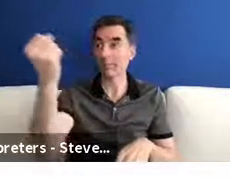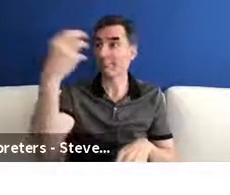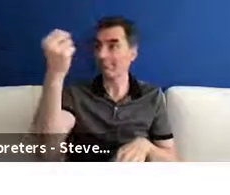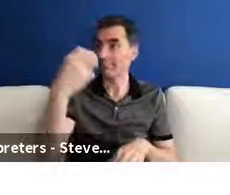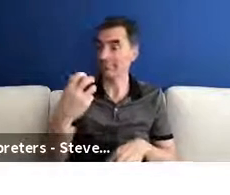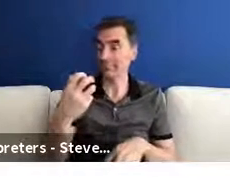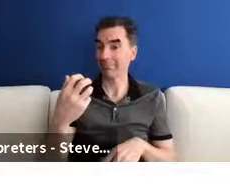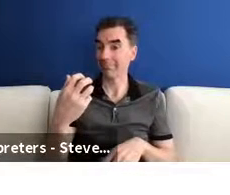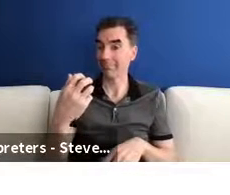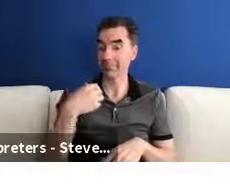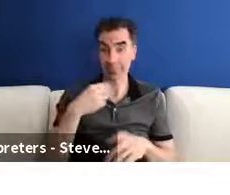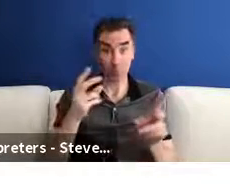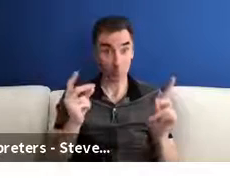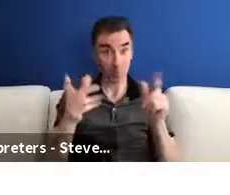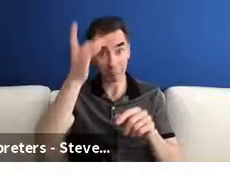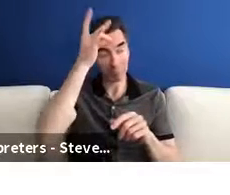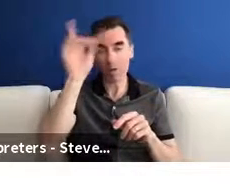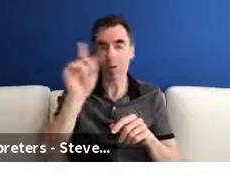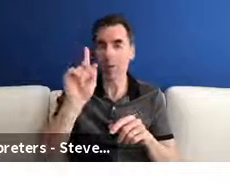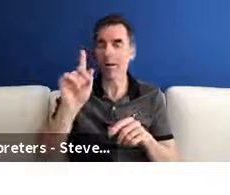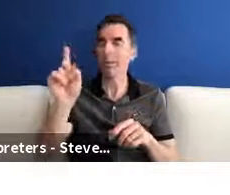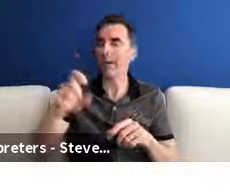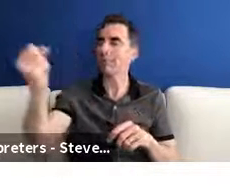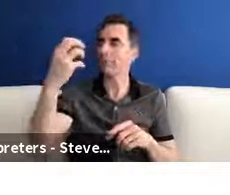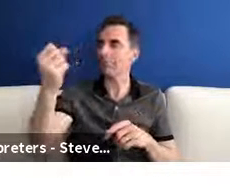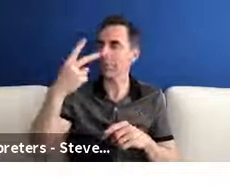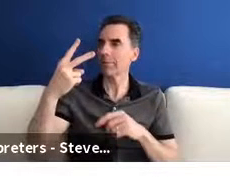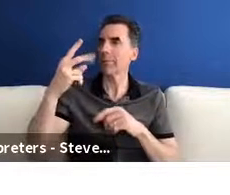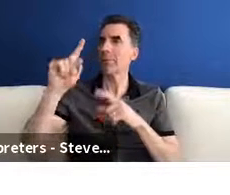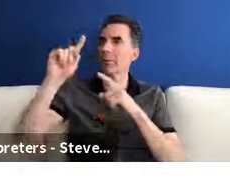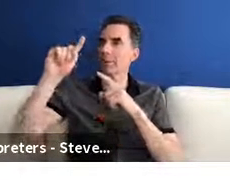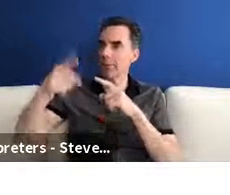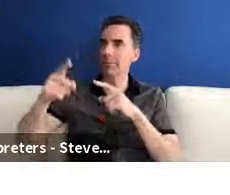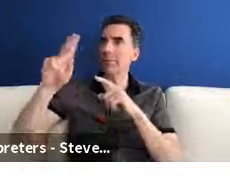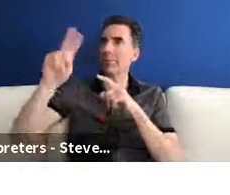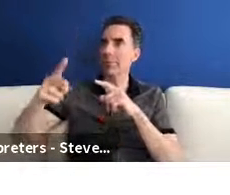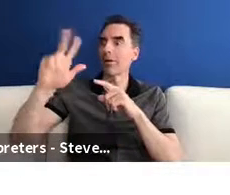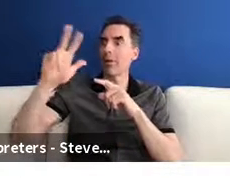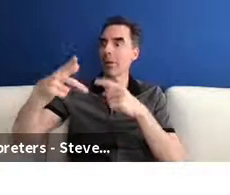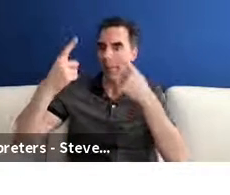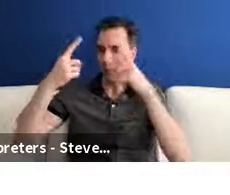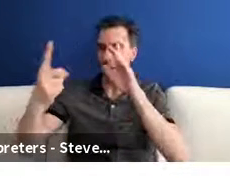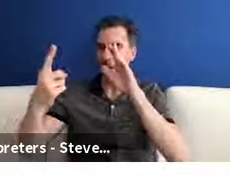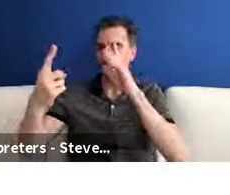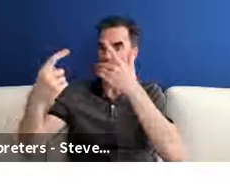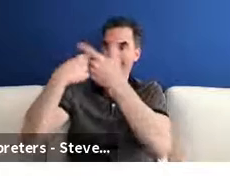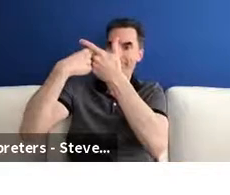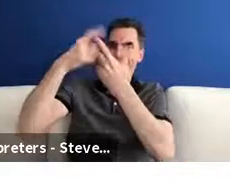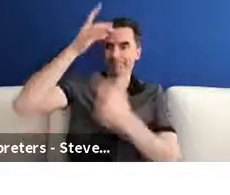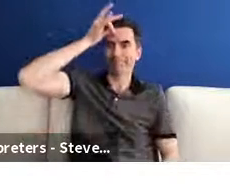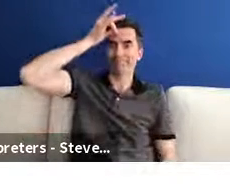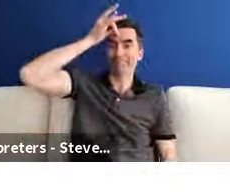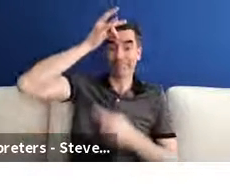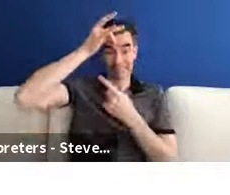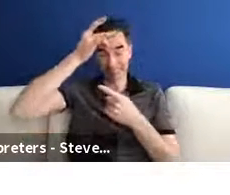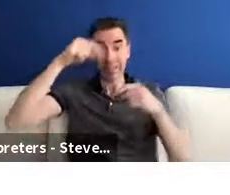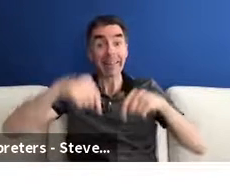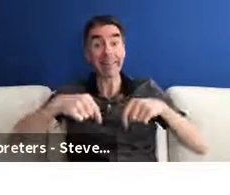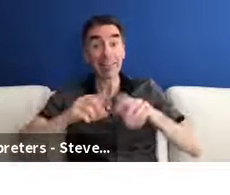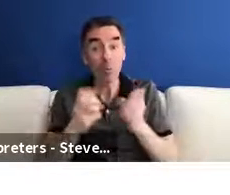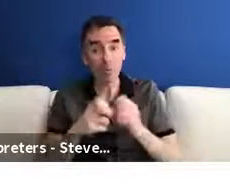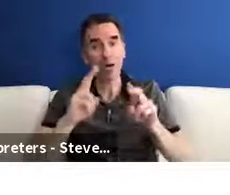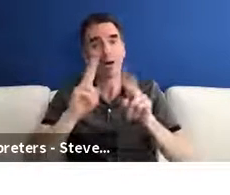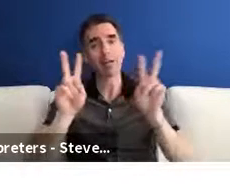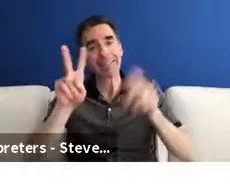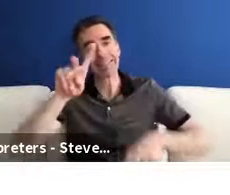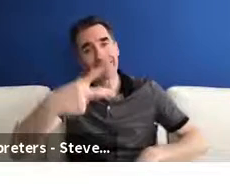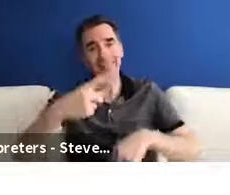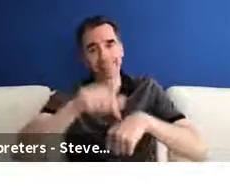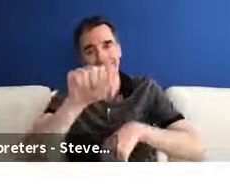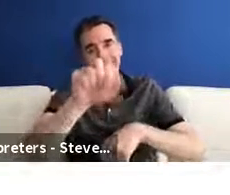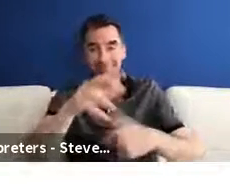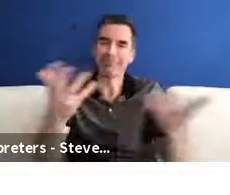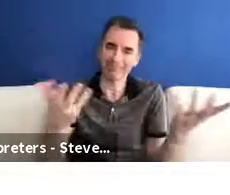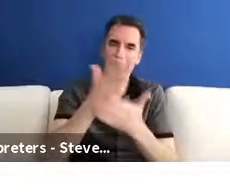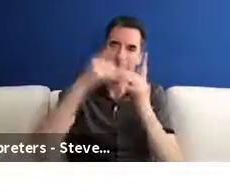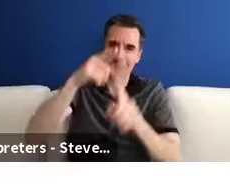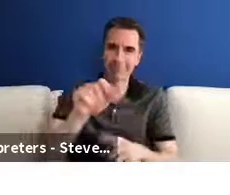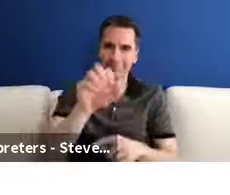something before you remember it. So here's your Second. Second, if you were in the 11. So when you have a virtual environment, for